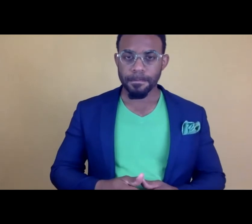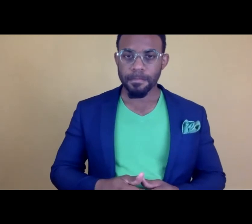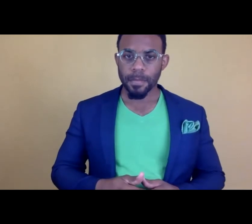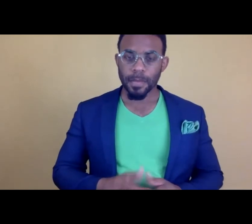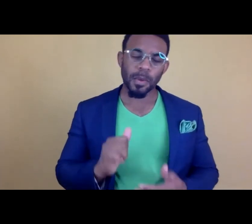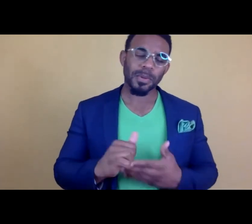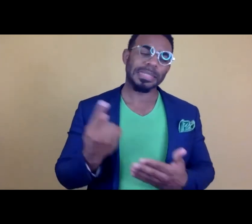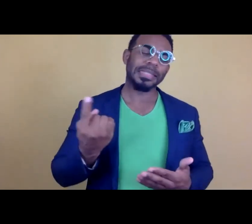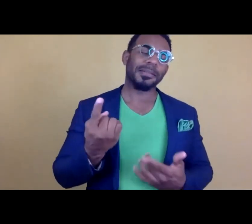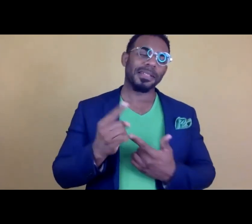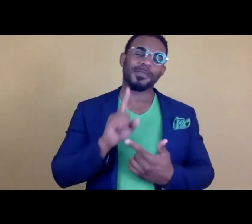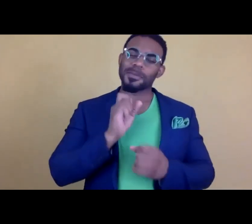that was really important.